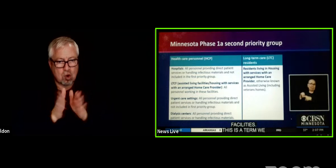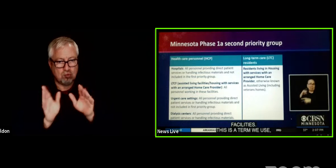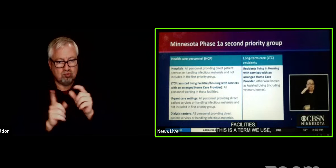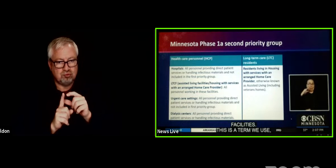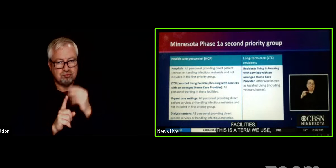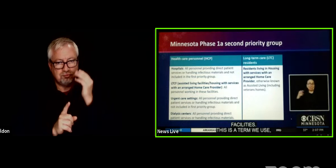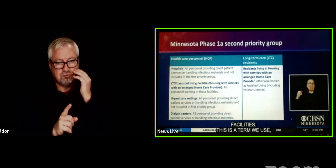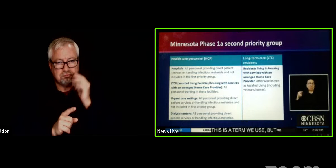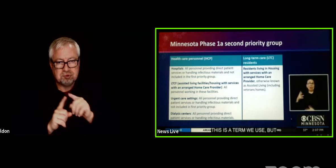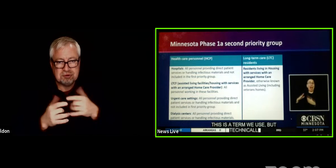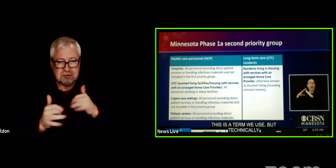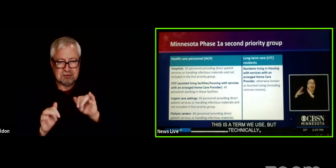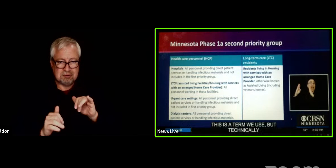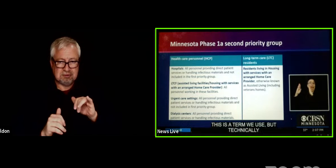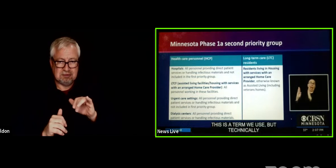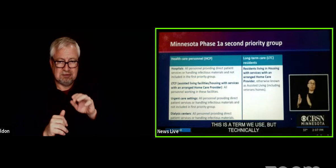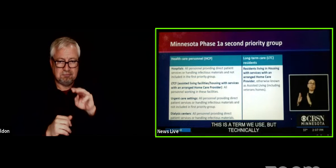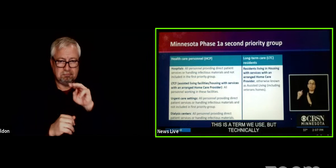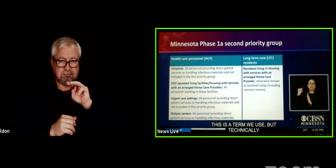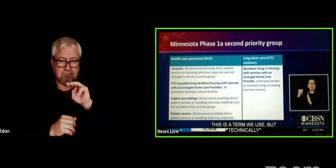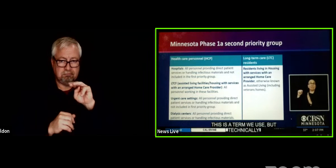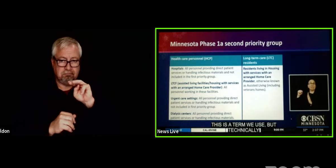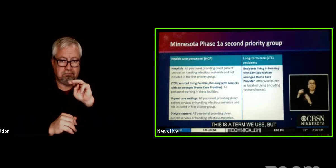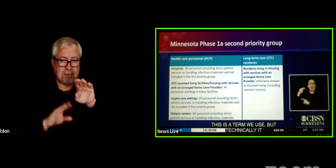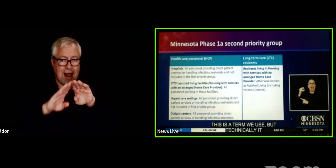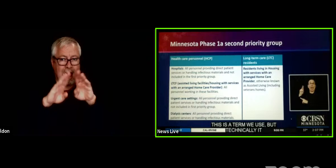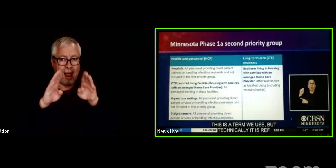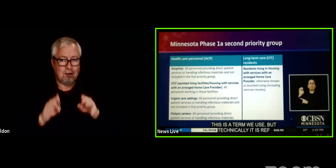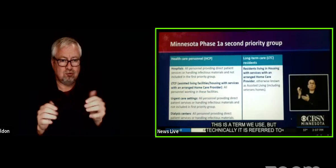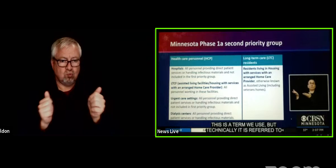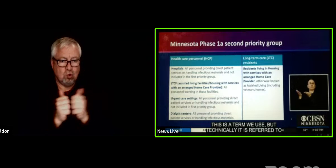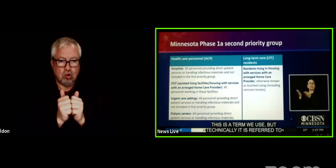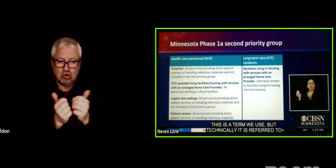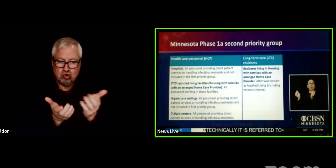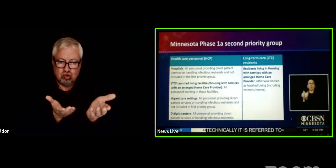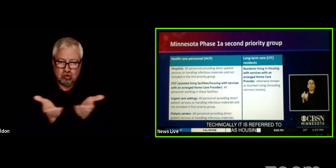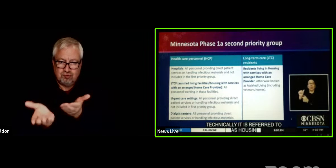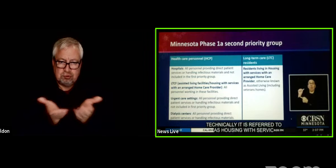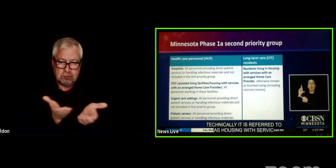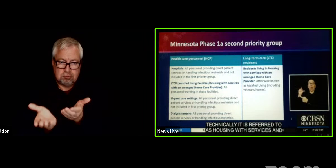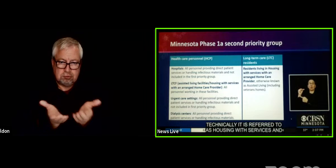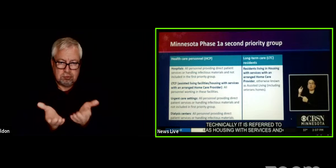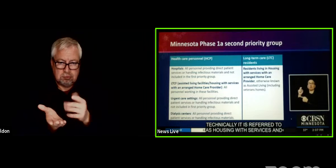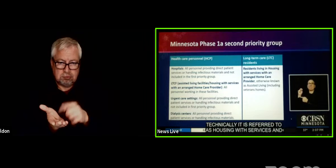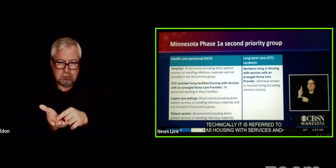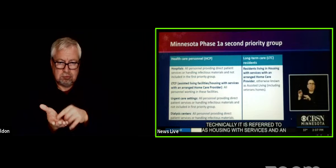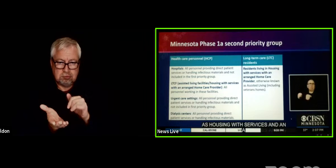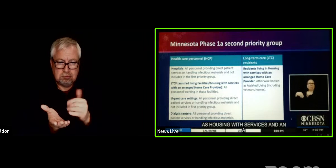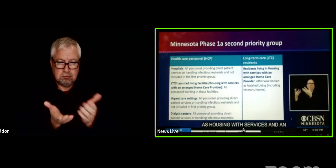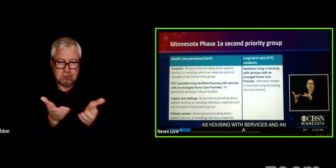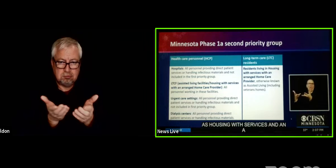WITH SERVICES WITHIN WITH AN ARRANGED HOME CARE PROVIDER. FOR LONG-TERM CARE RESIDENTS, THE SECOND PRIORITY GROUP